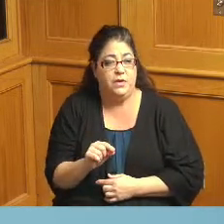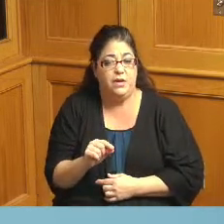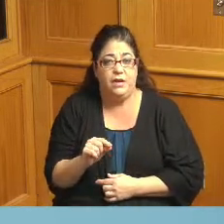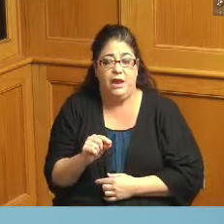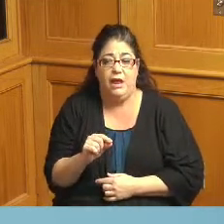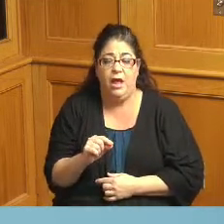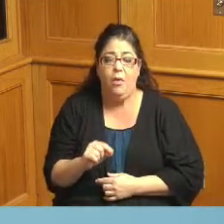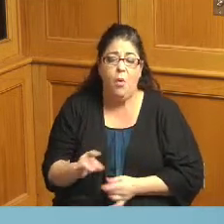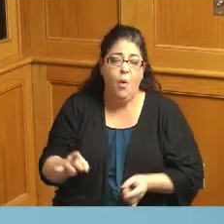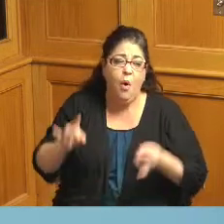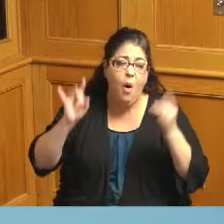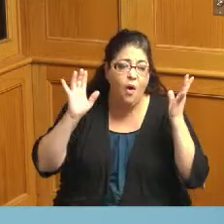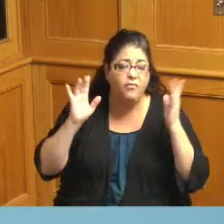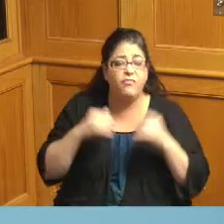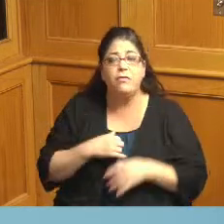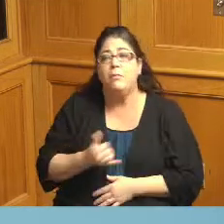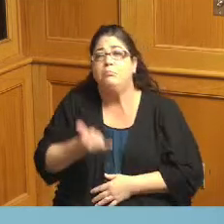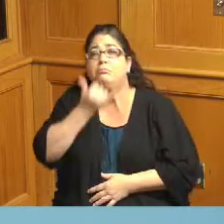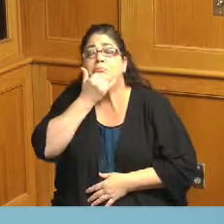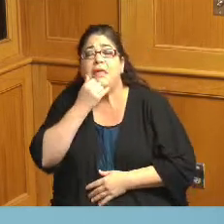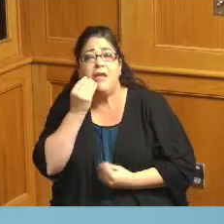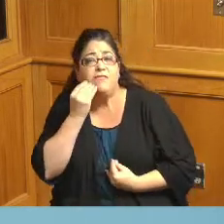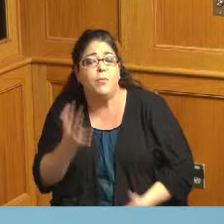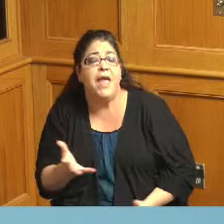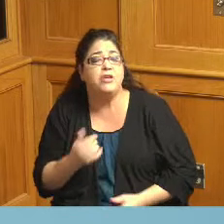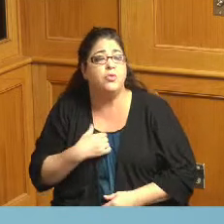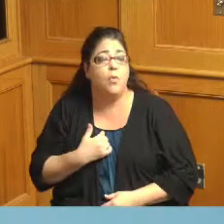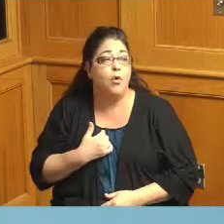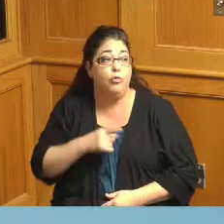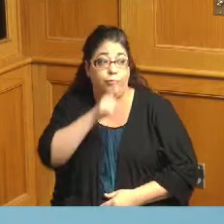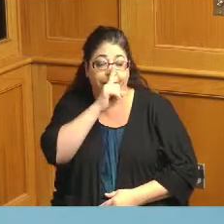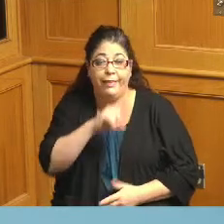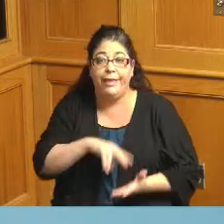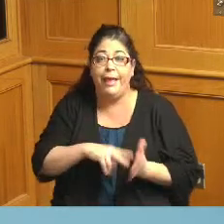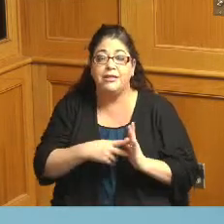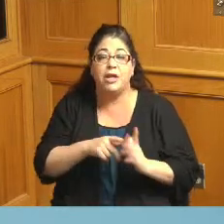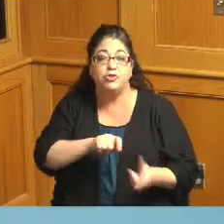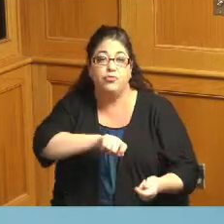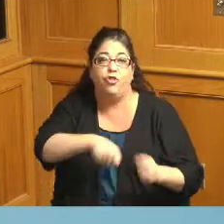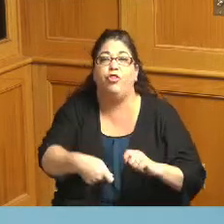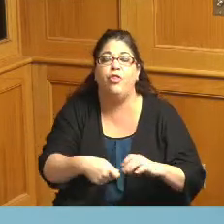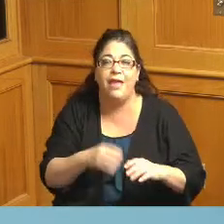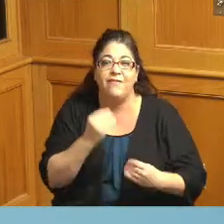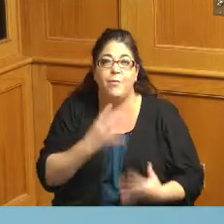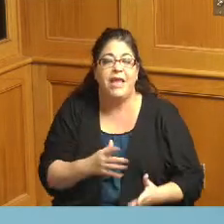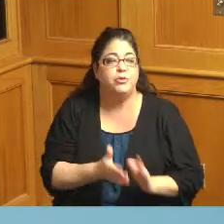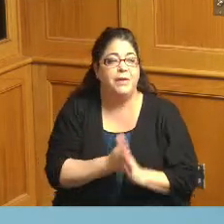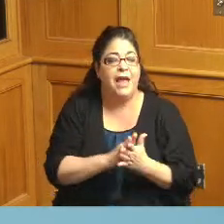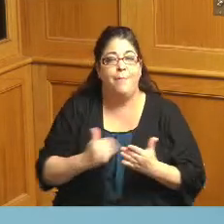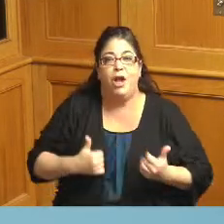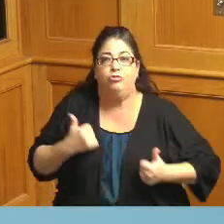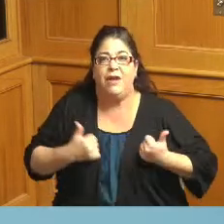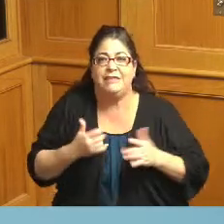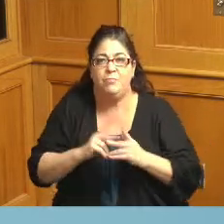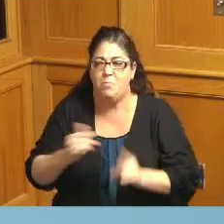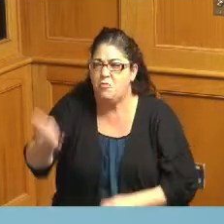dis and misinformation about elections that has turned into very aggressive calls and threats